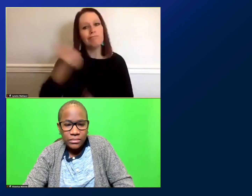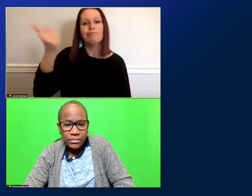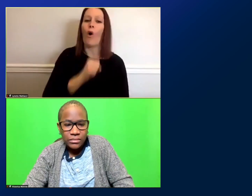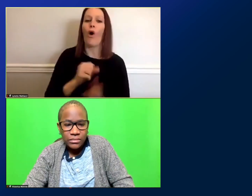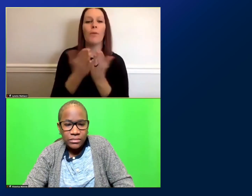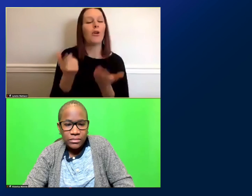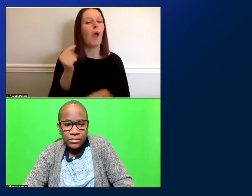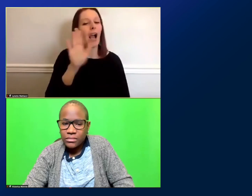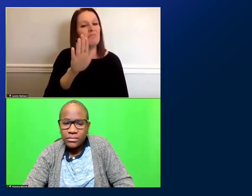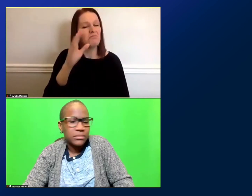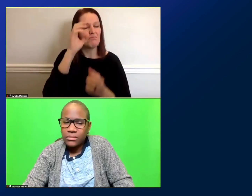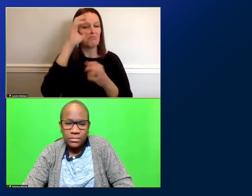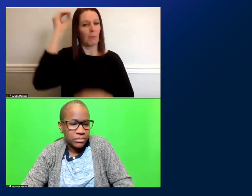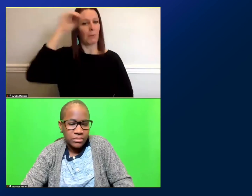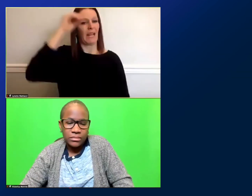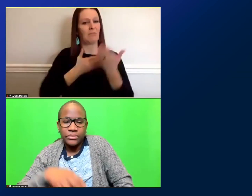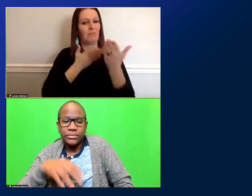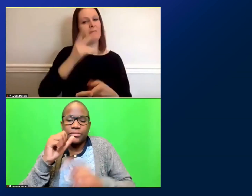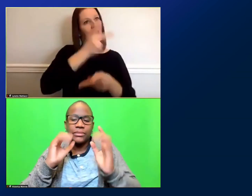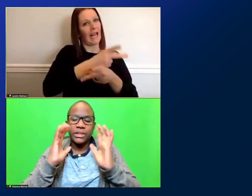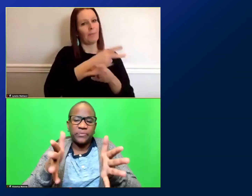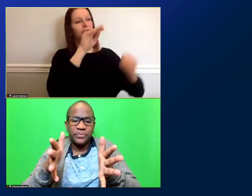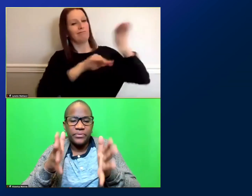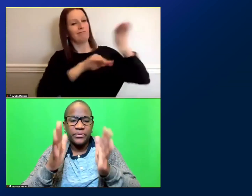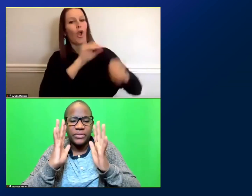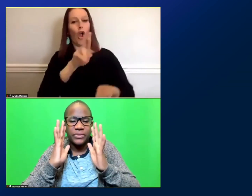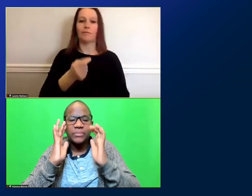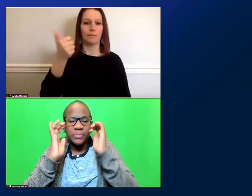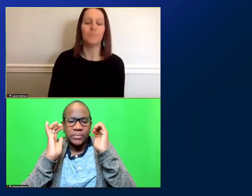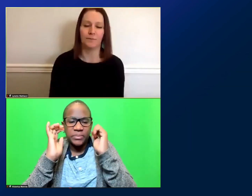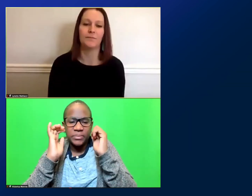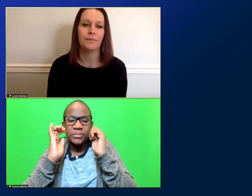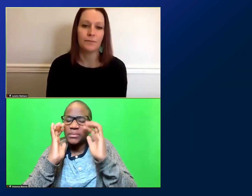in certain decades what's your opinion on that victoria here i think we should keep them what